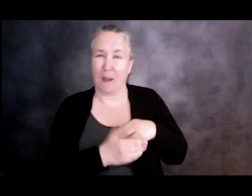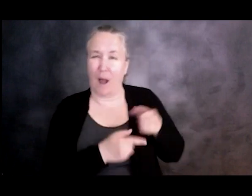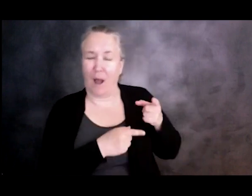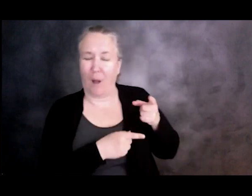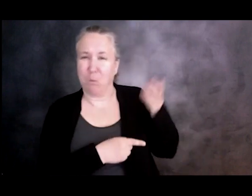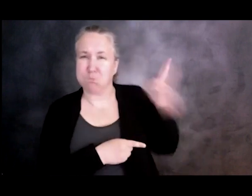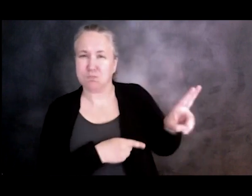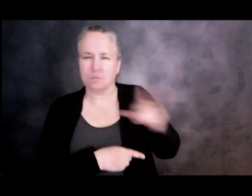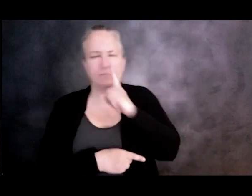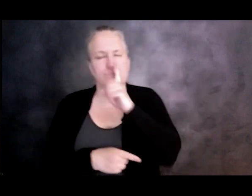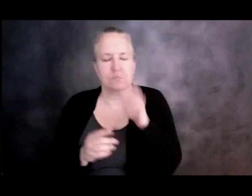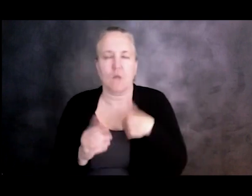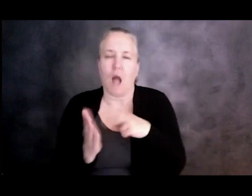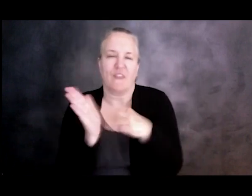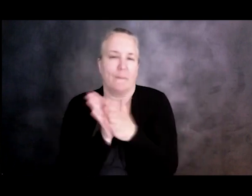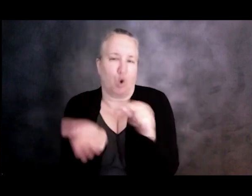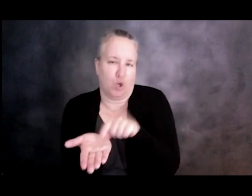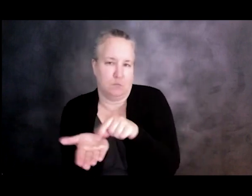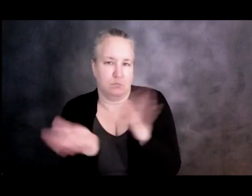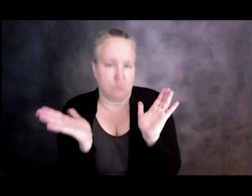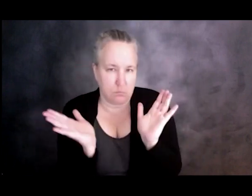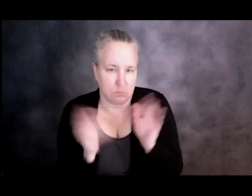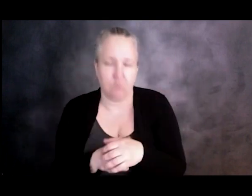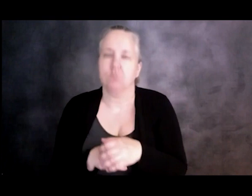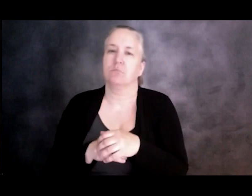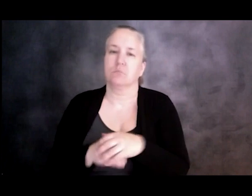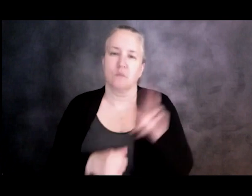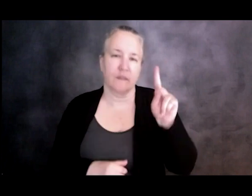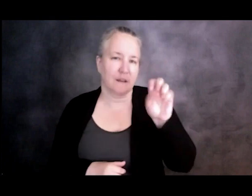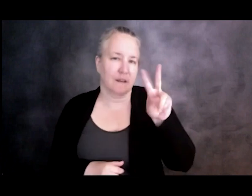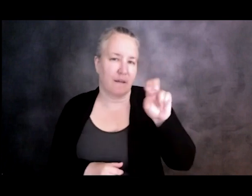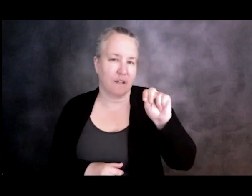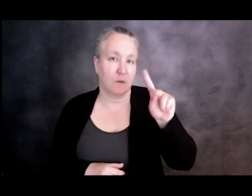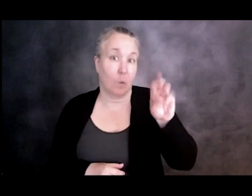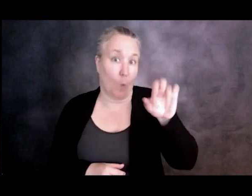I did read the book by Kevin Kwan, which I thought was entertaining.